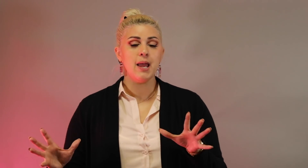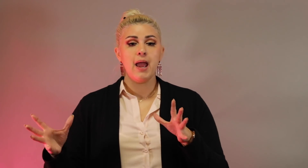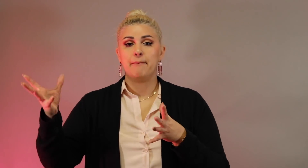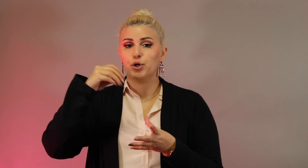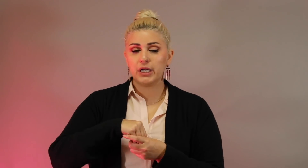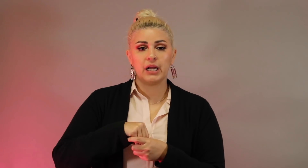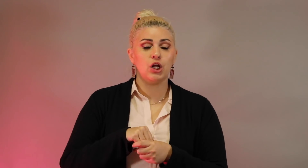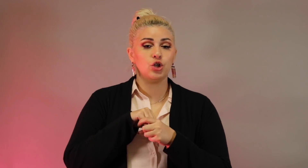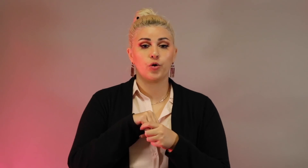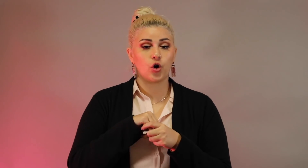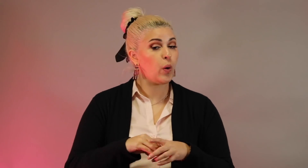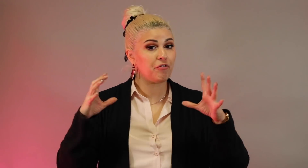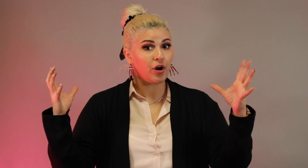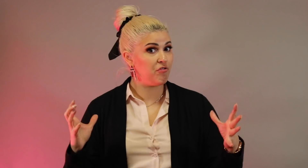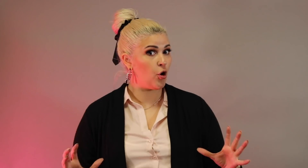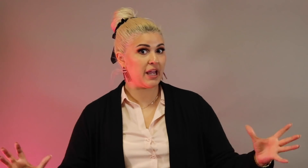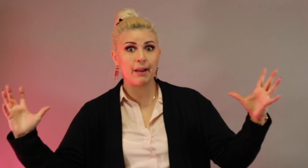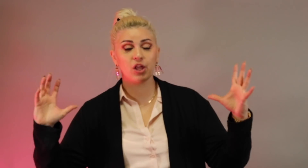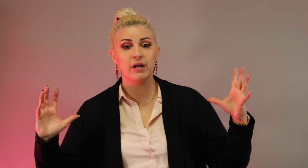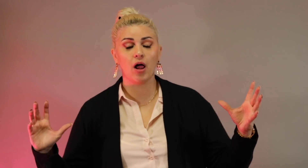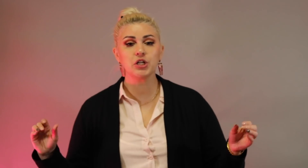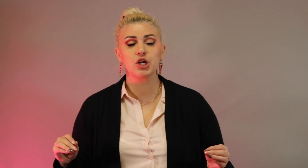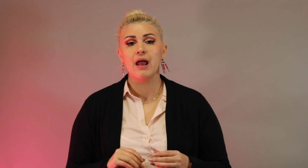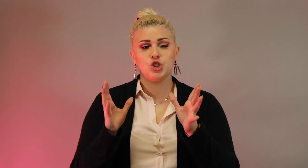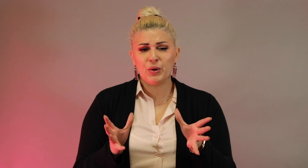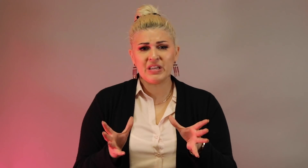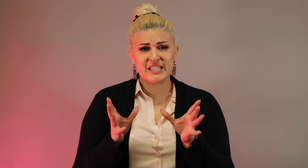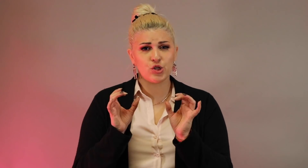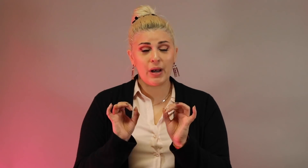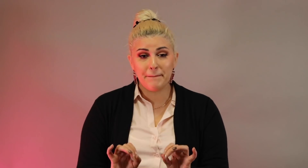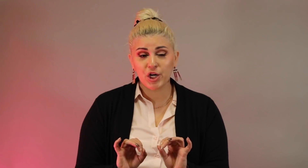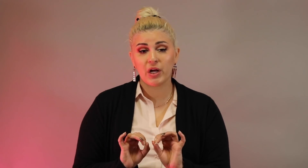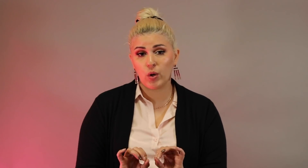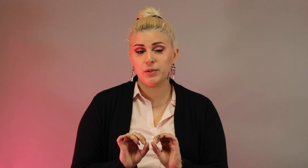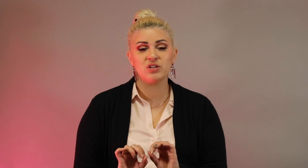and put it in your quiver of vocabulary knowledge. Doing this is going to better equip you